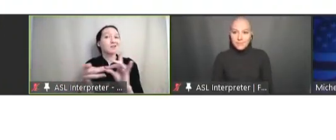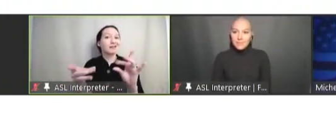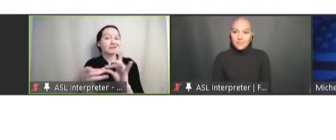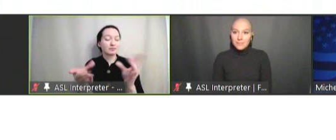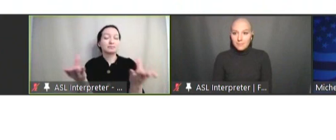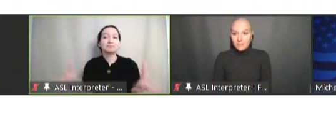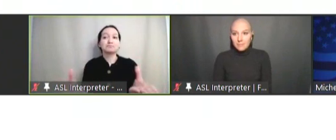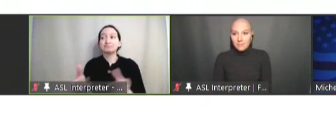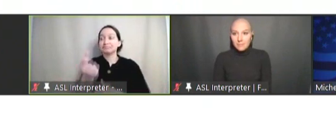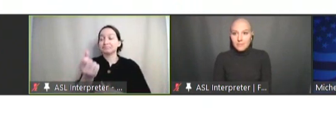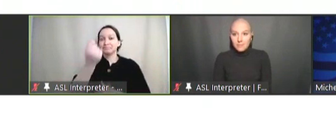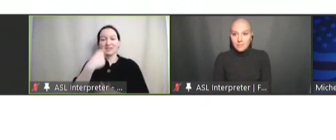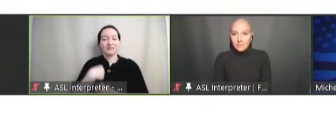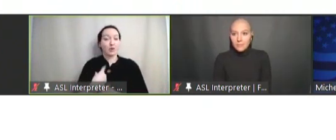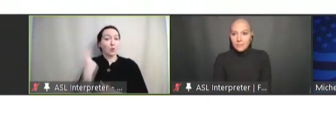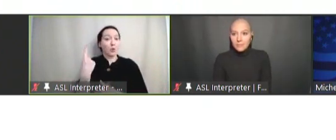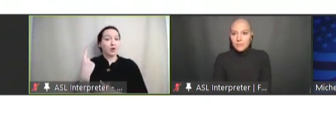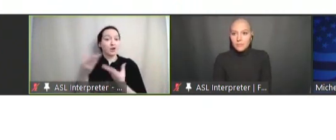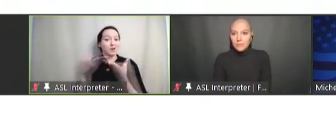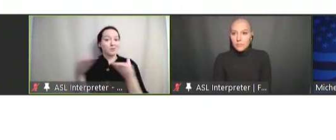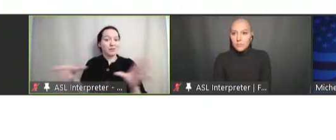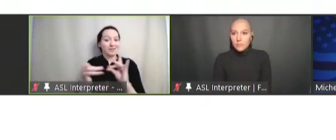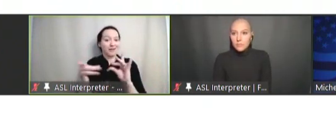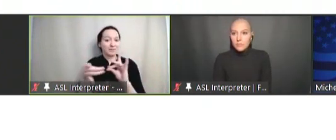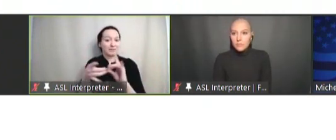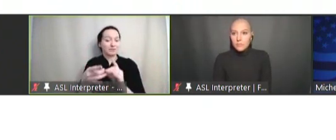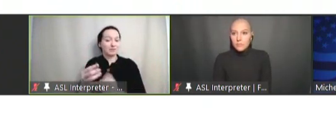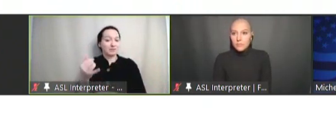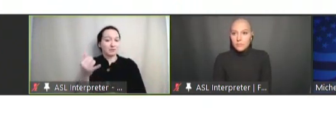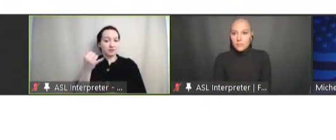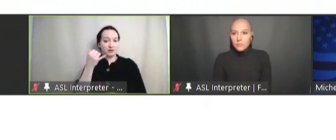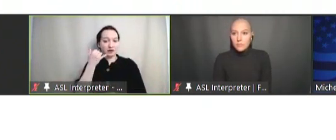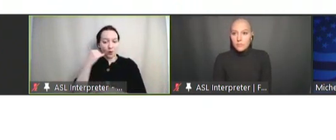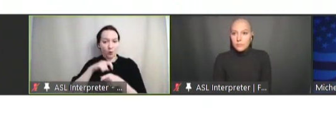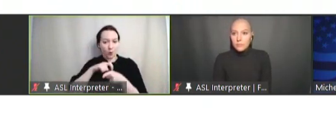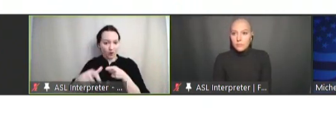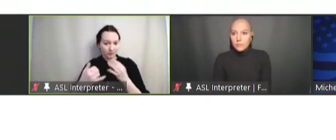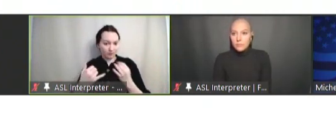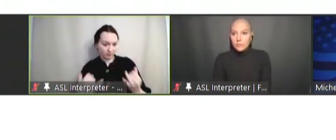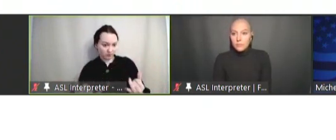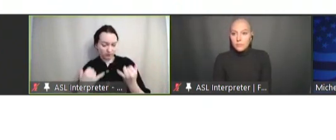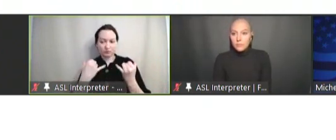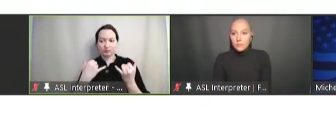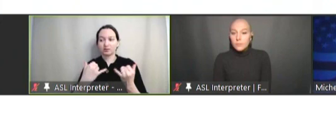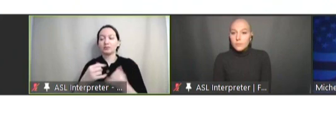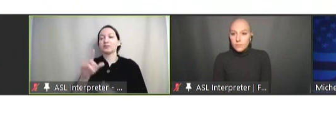I understand we have one public comment on the phone today from Theresa Wrangham.